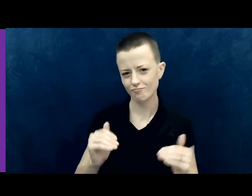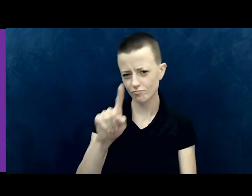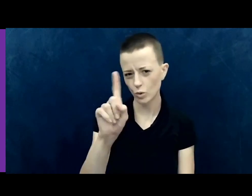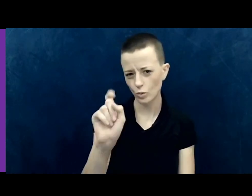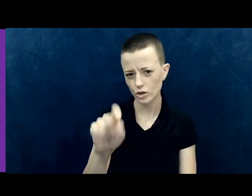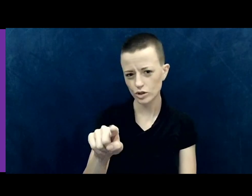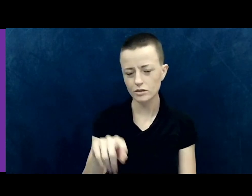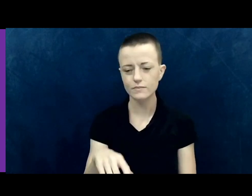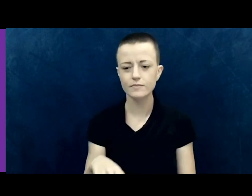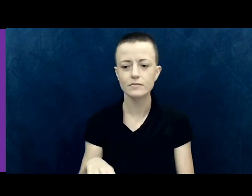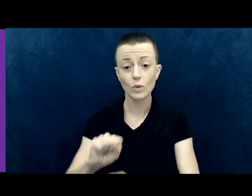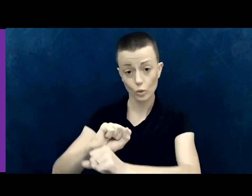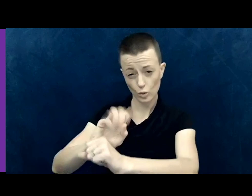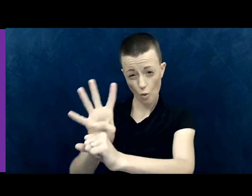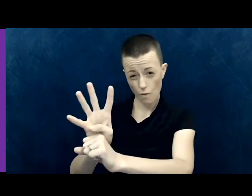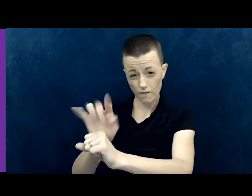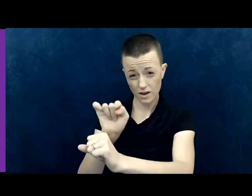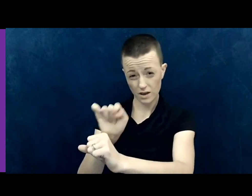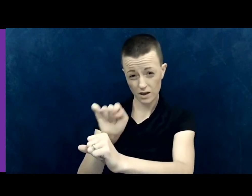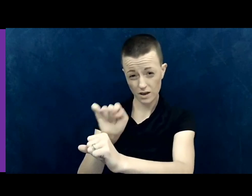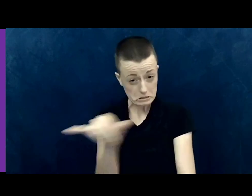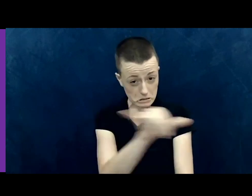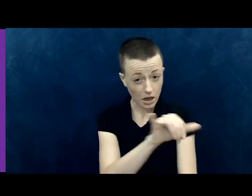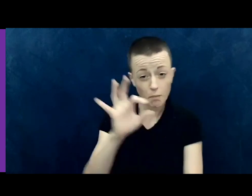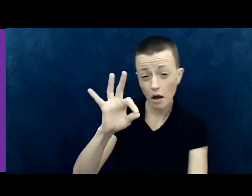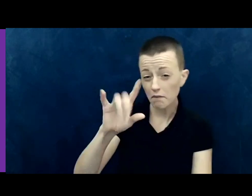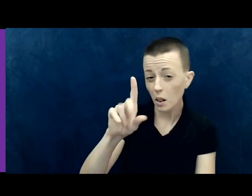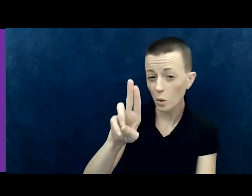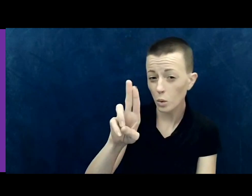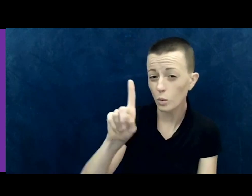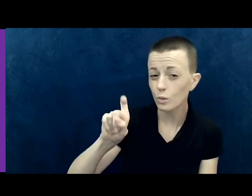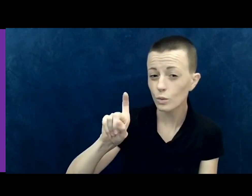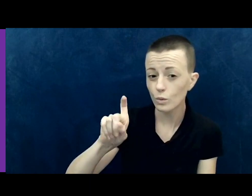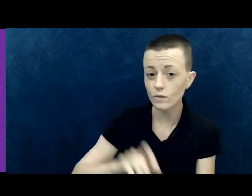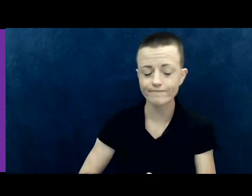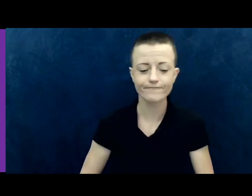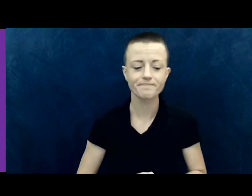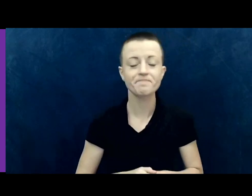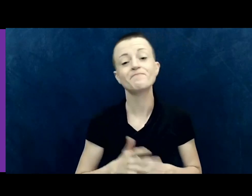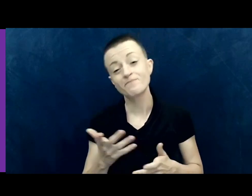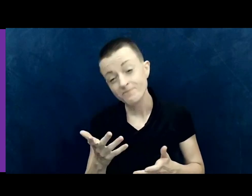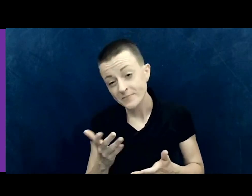There are some similarities between COVID-19 and the flu, but also many important differences,